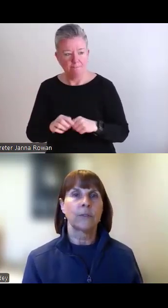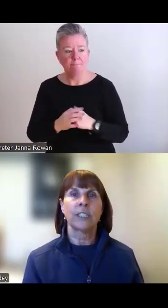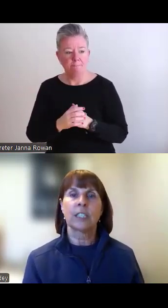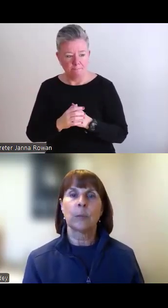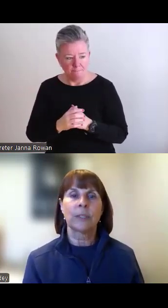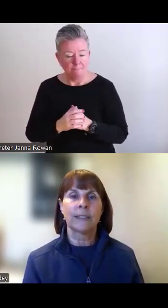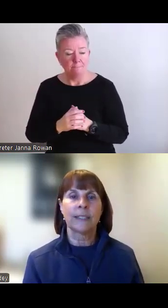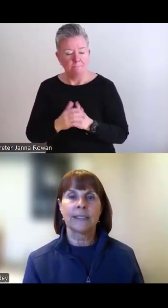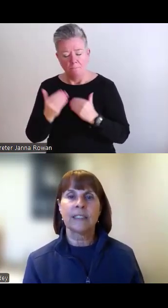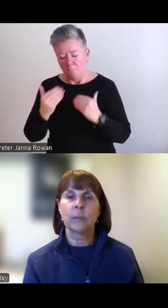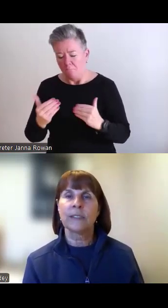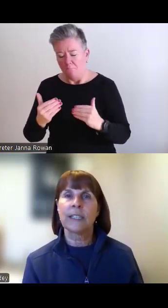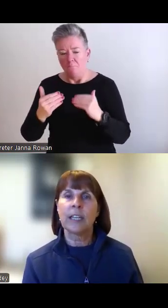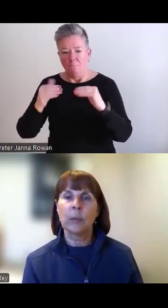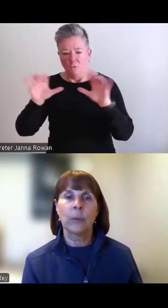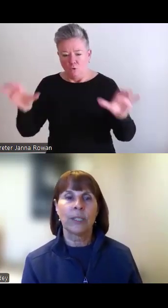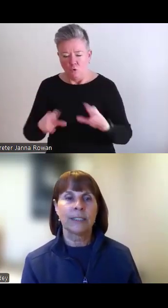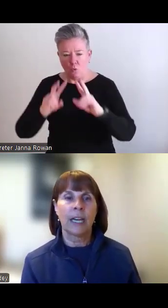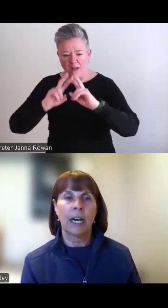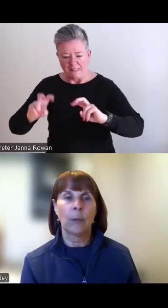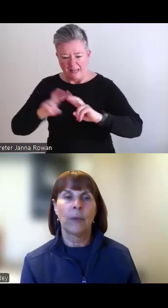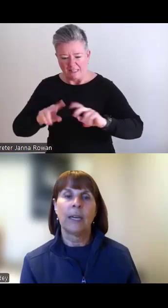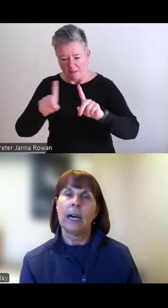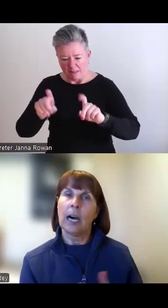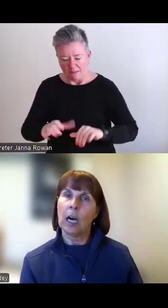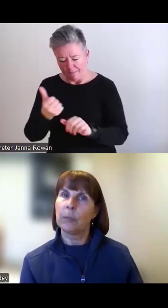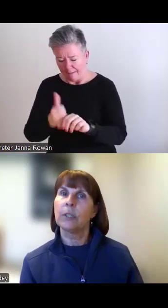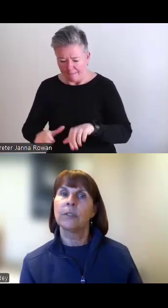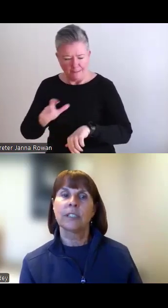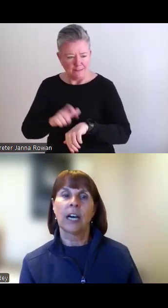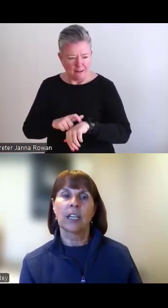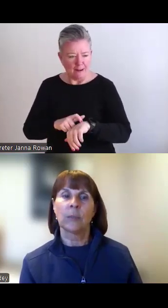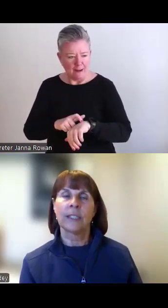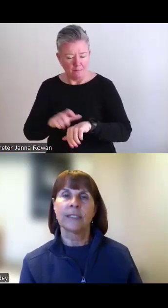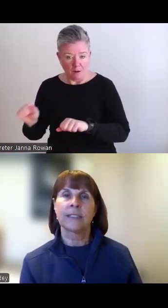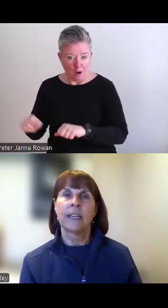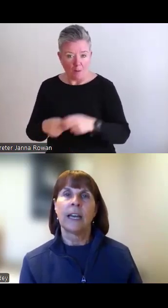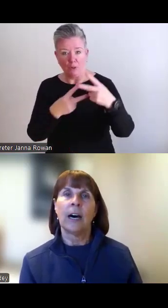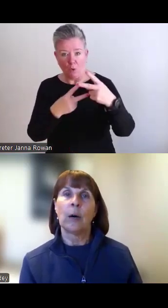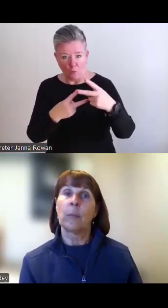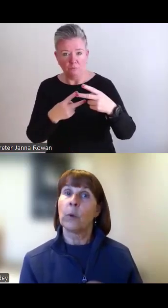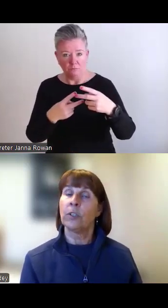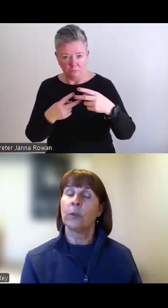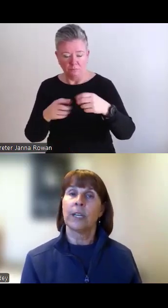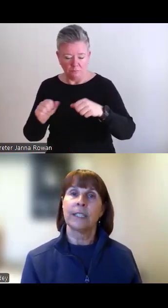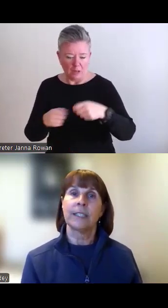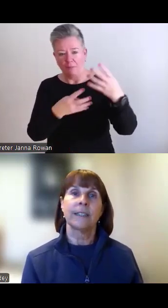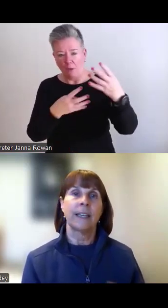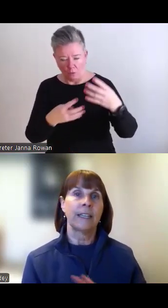Feel free to complete the assessments at any point in time. Upload the documents. When you're ready